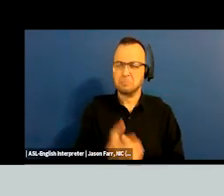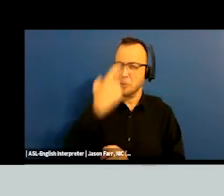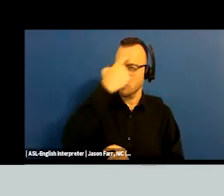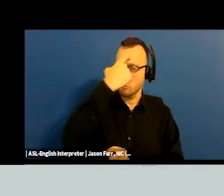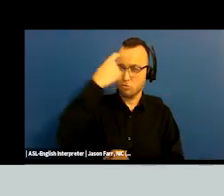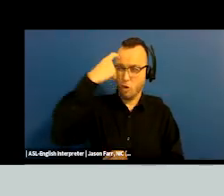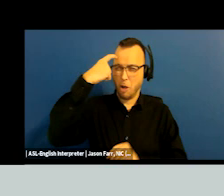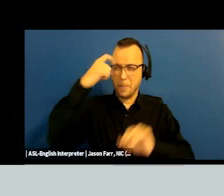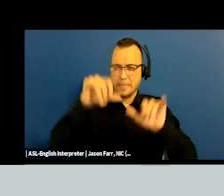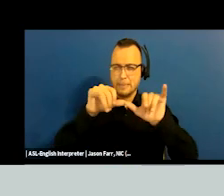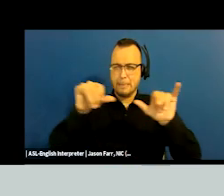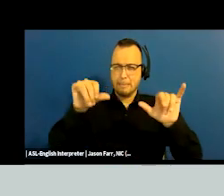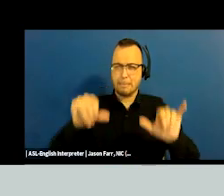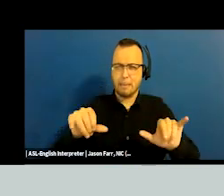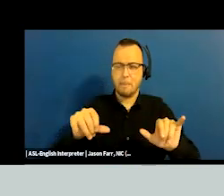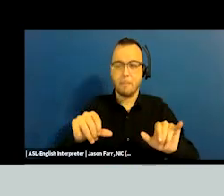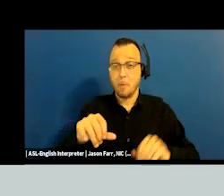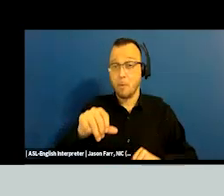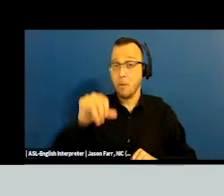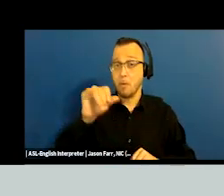towards accessing resources.